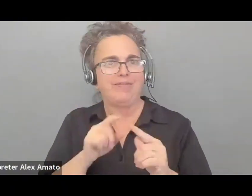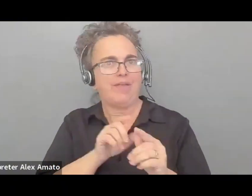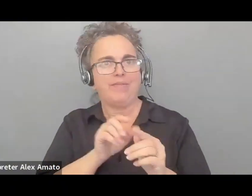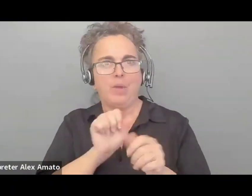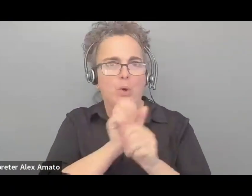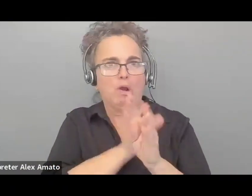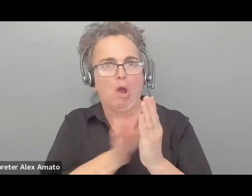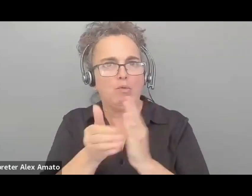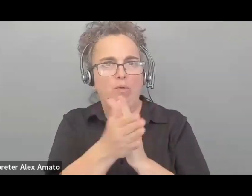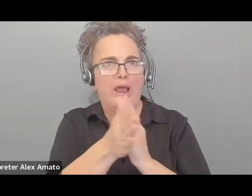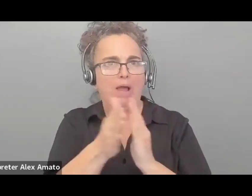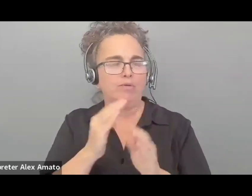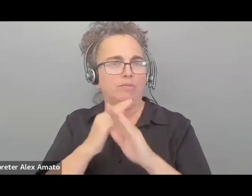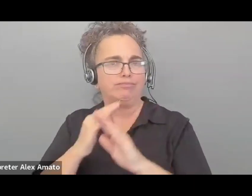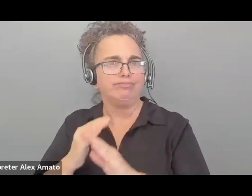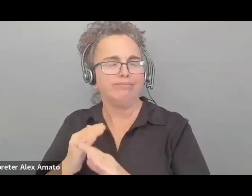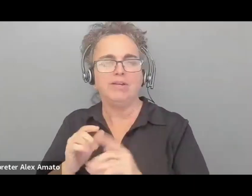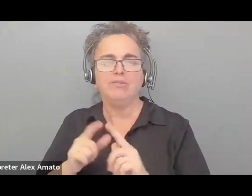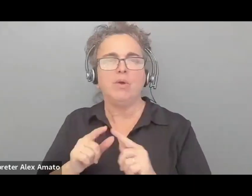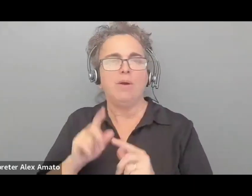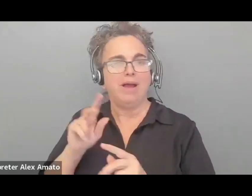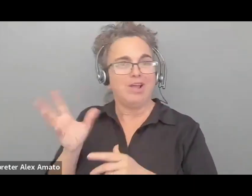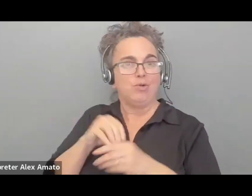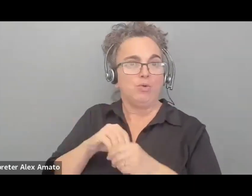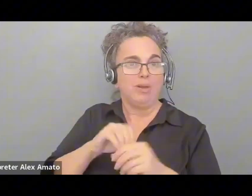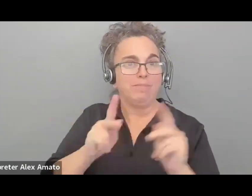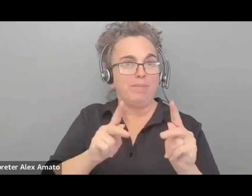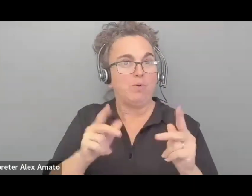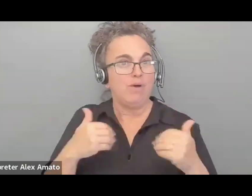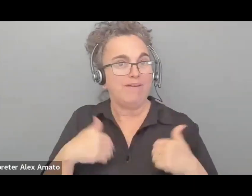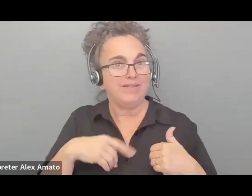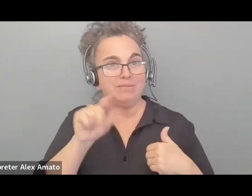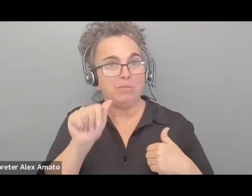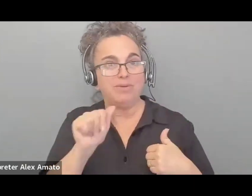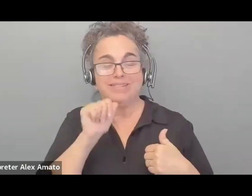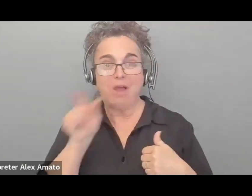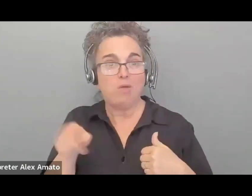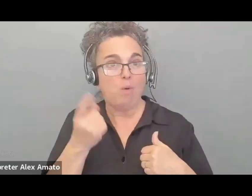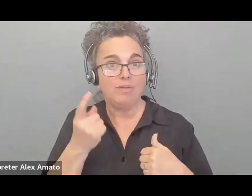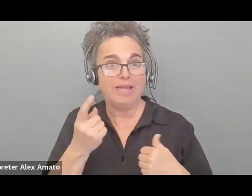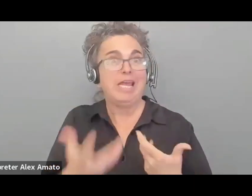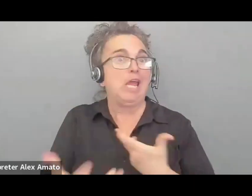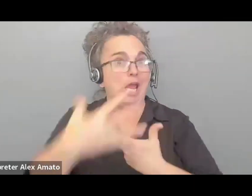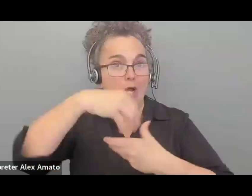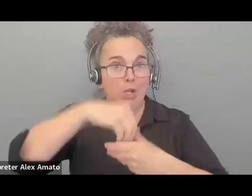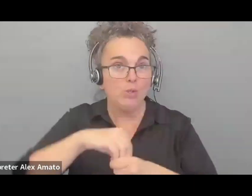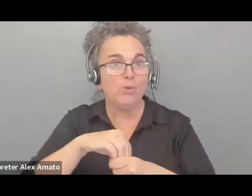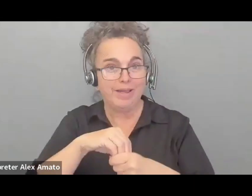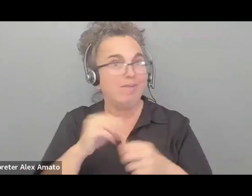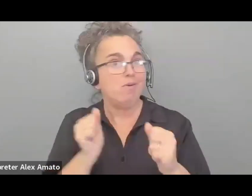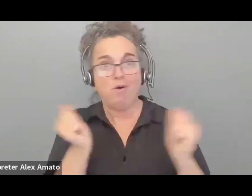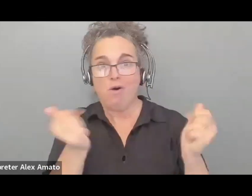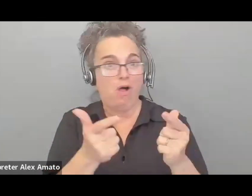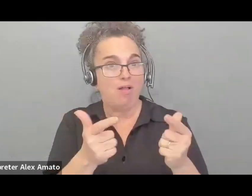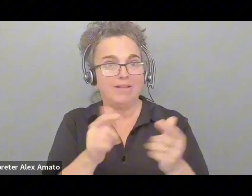with disabilities is crucial not only for the idea of inclusivity, which is extremely important and that's exactly why we're all here,